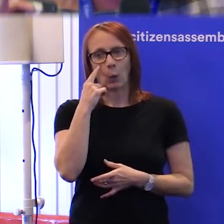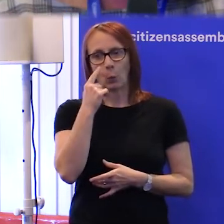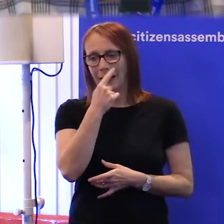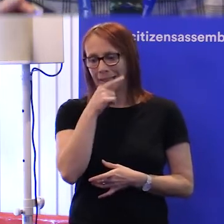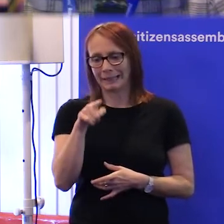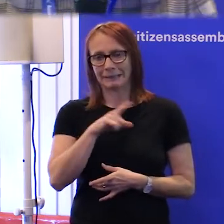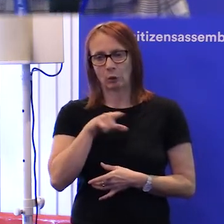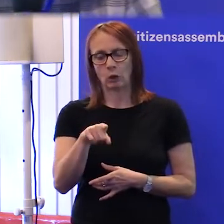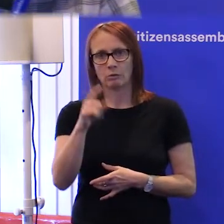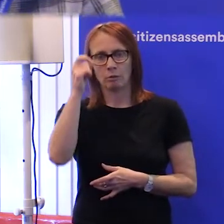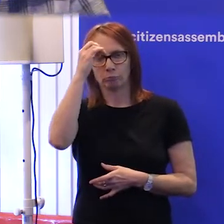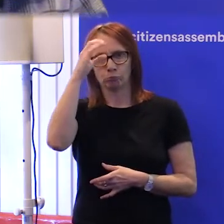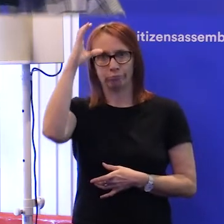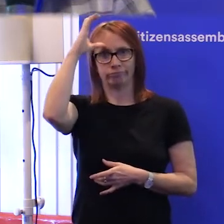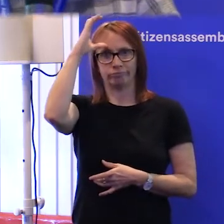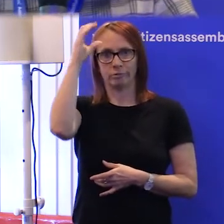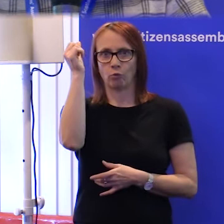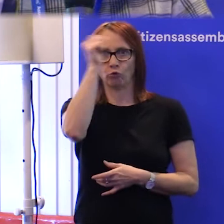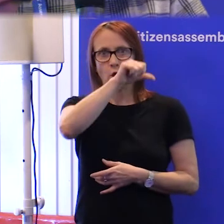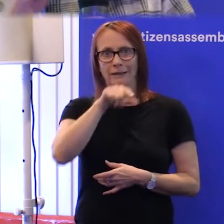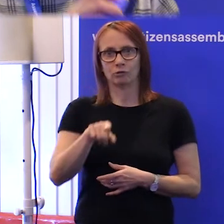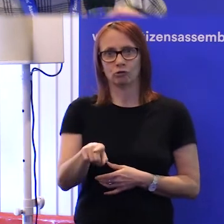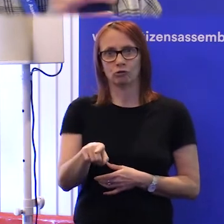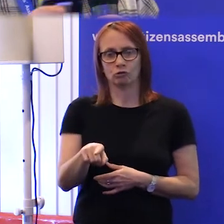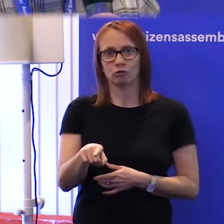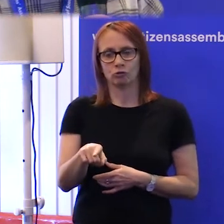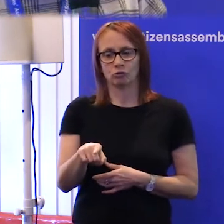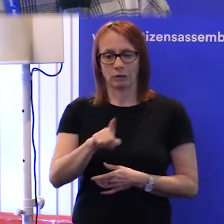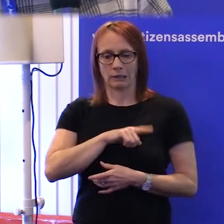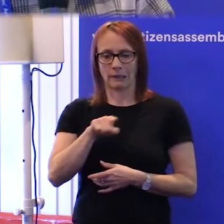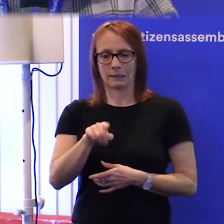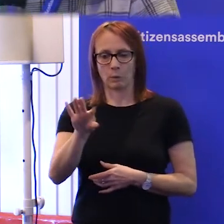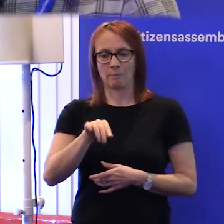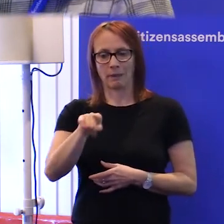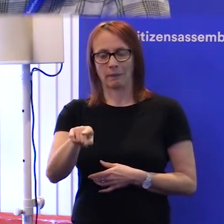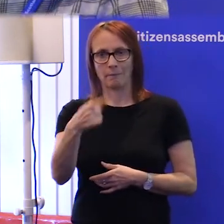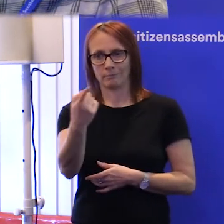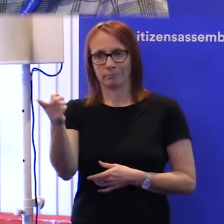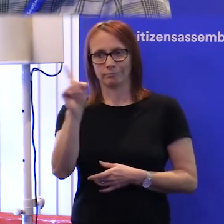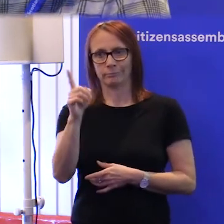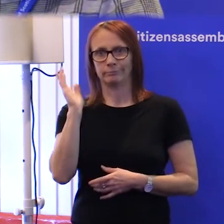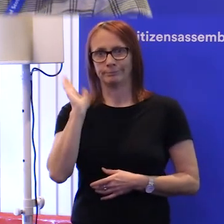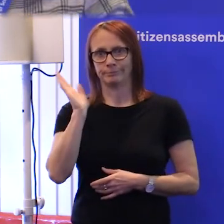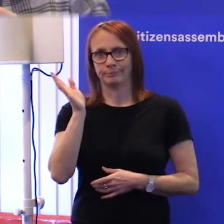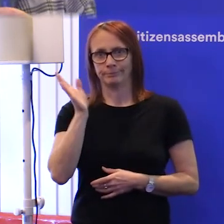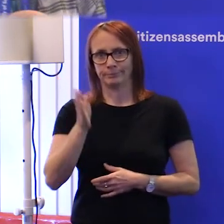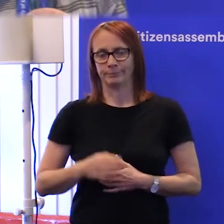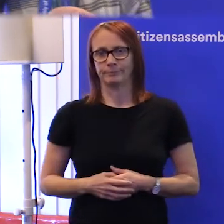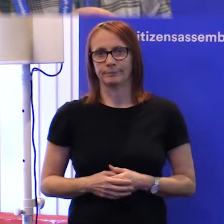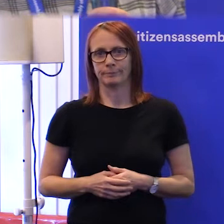knowledgeable or particularly skillful in a specific area and that's why they're being selected to come and speak to you now there's three different types